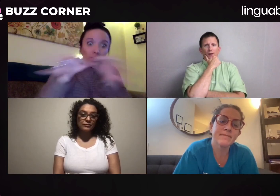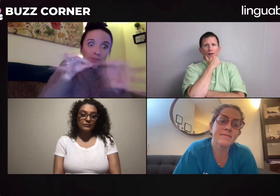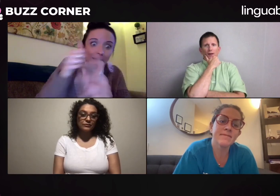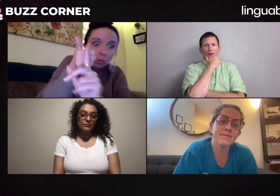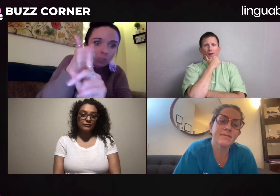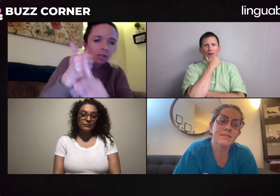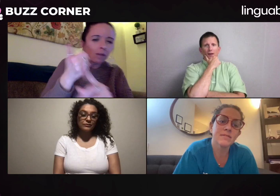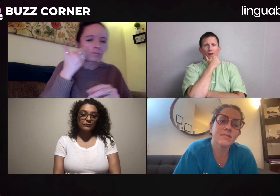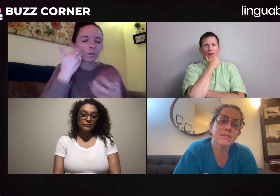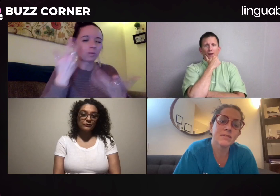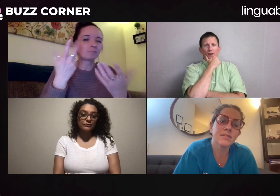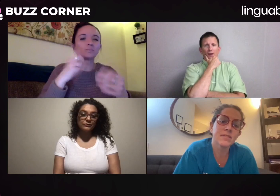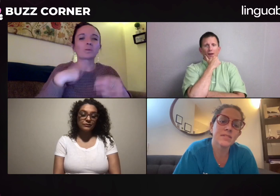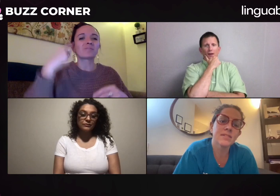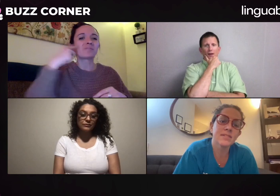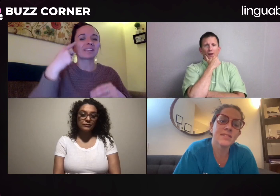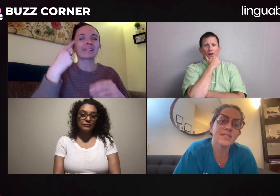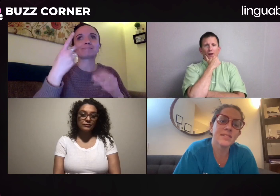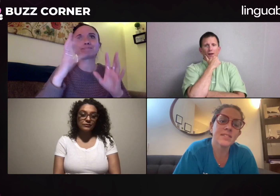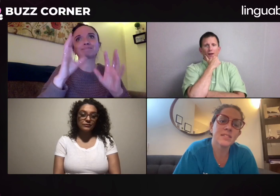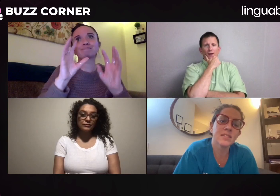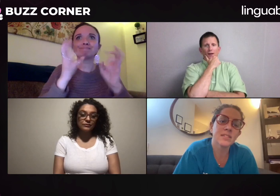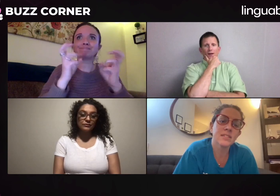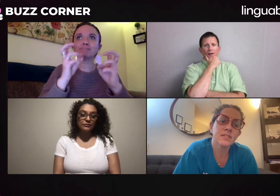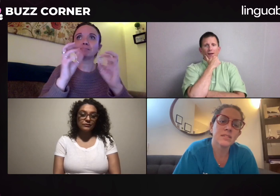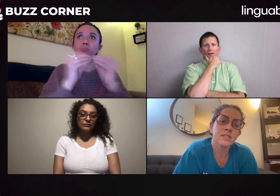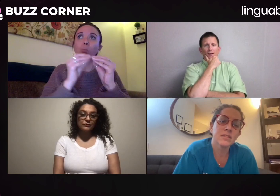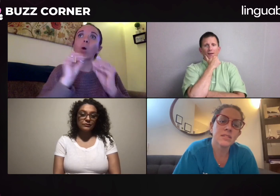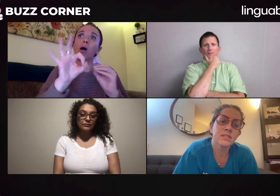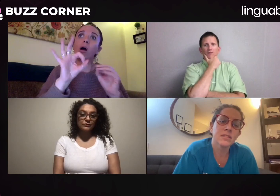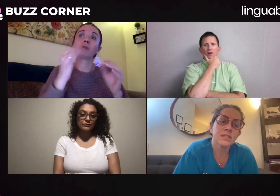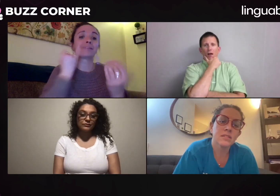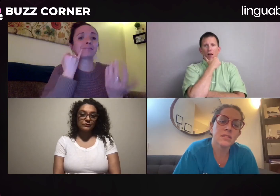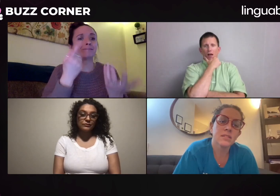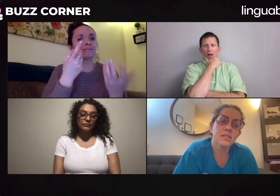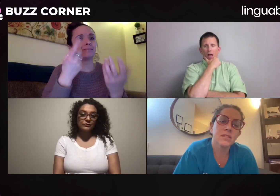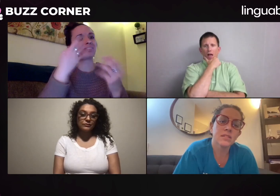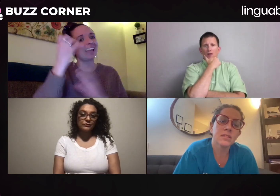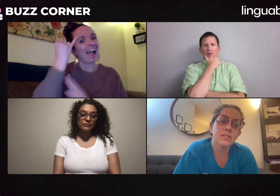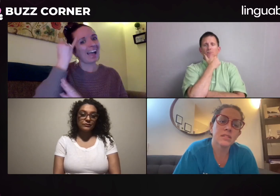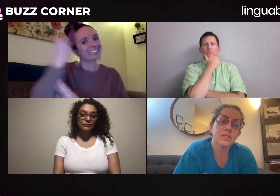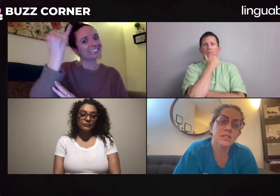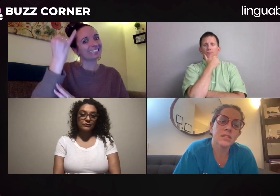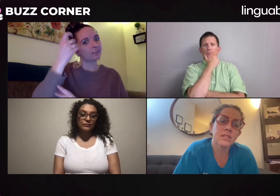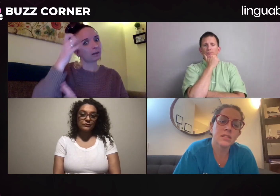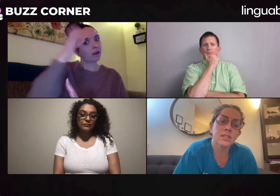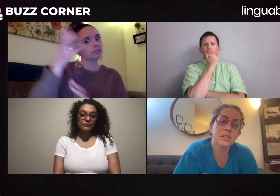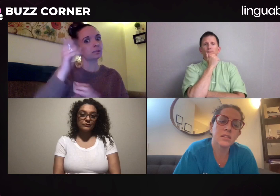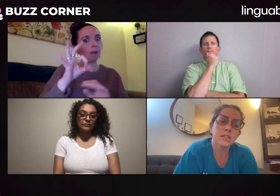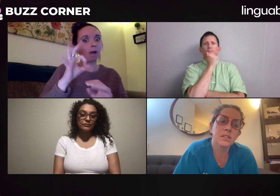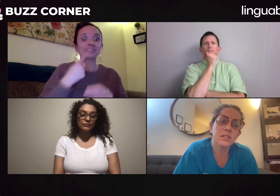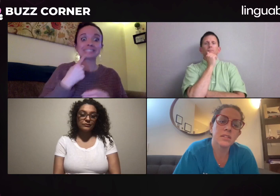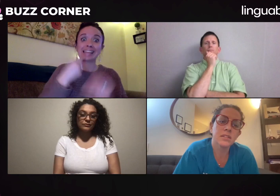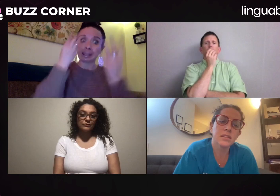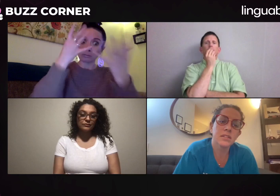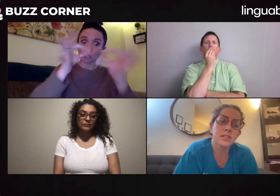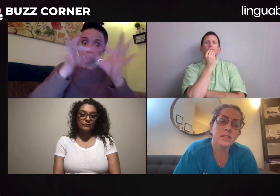Then they're out for the day and they have a sub come in and the community shows up and they're thinking, “Oh, I thought interpreter A was going to be here, but it's Interpreter B instead.